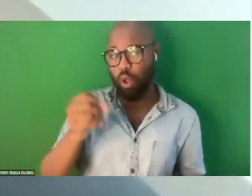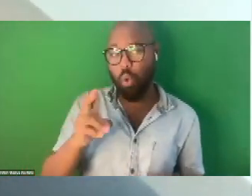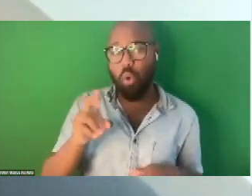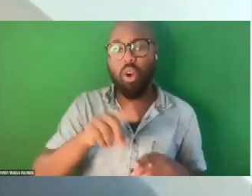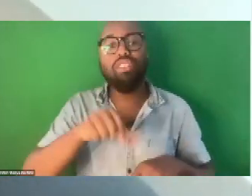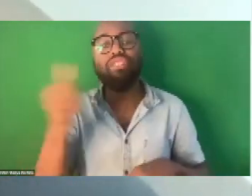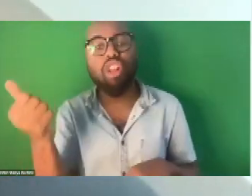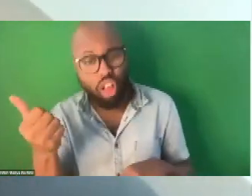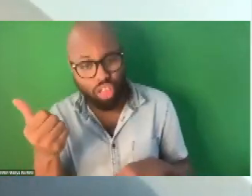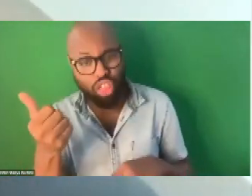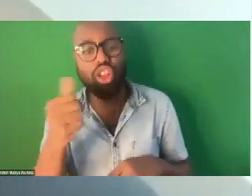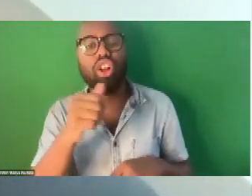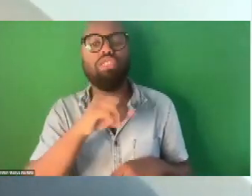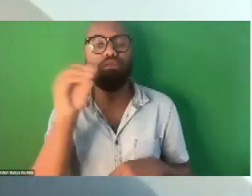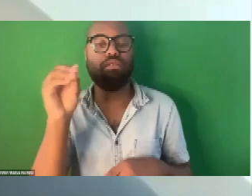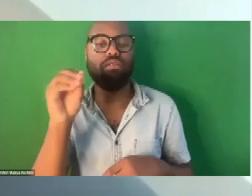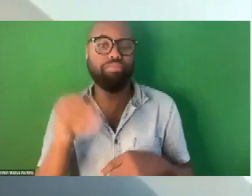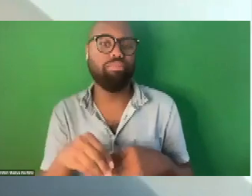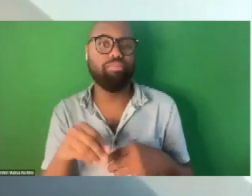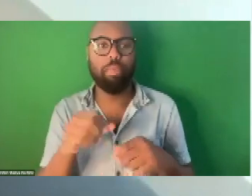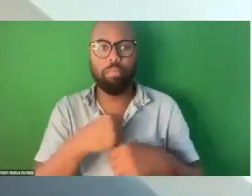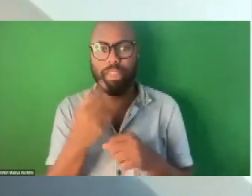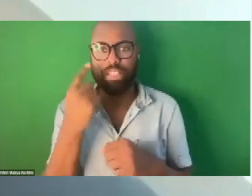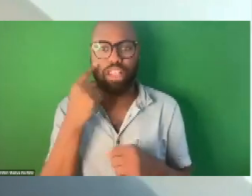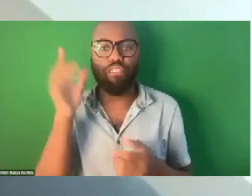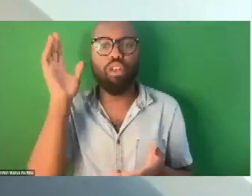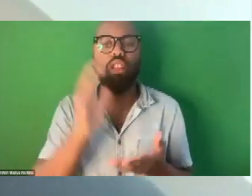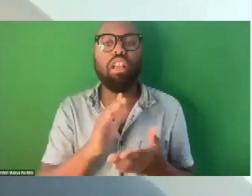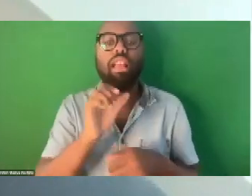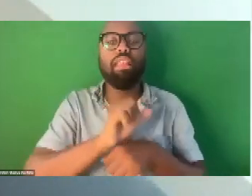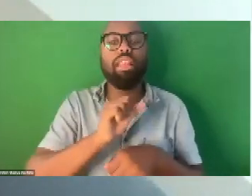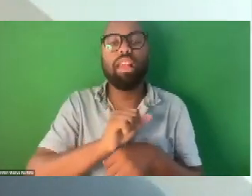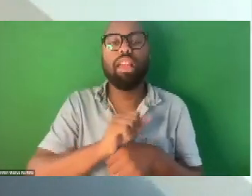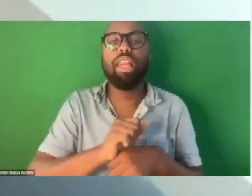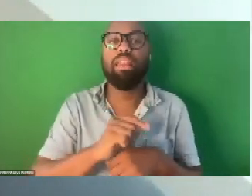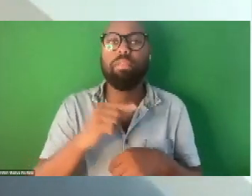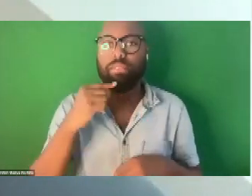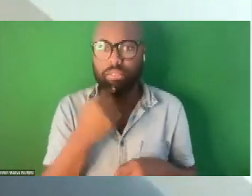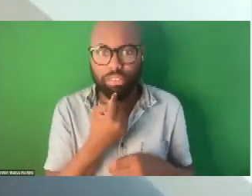for less labor intensive service provision. But I think the bottom line though,